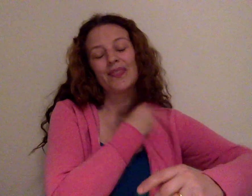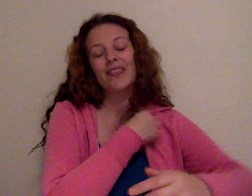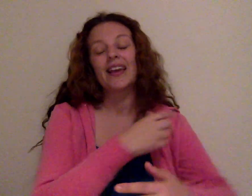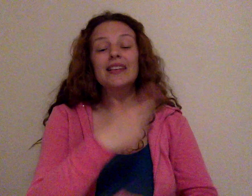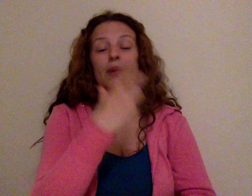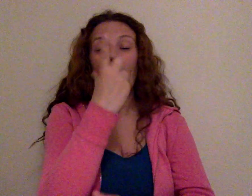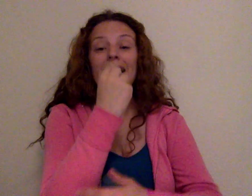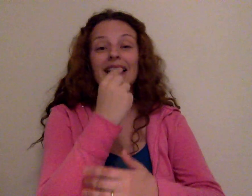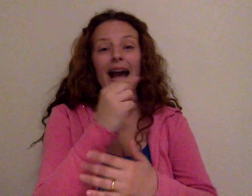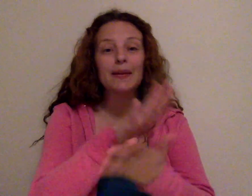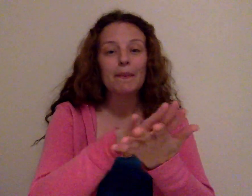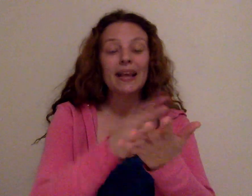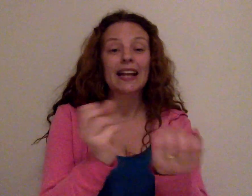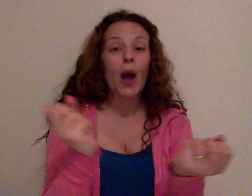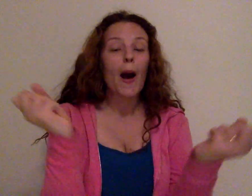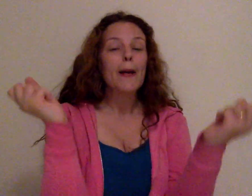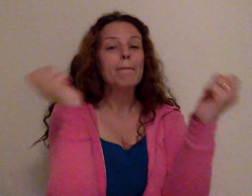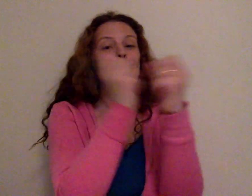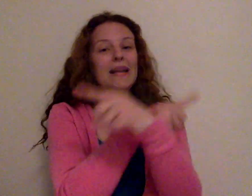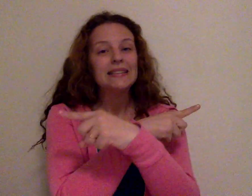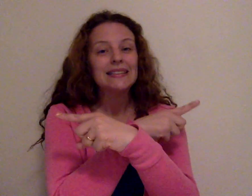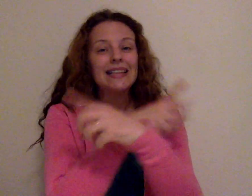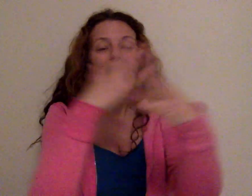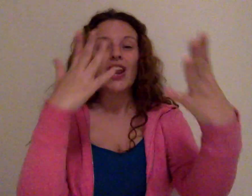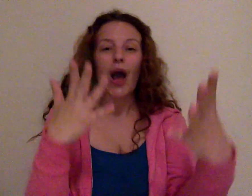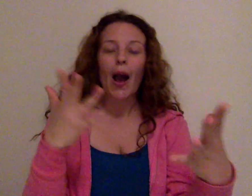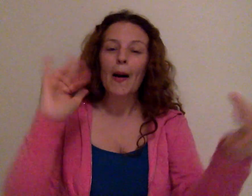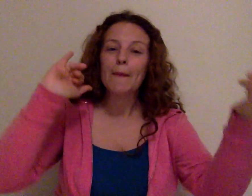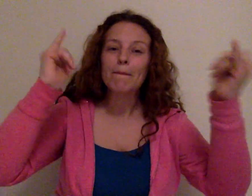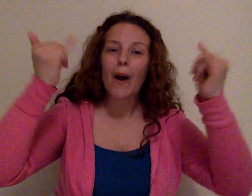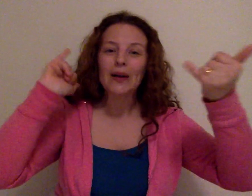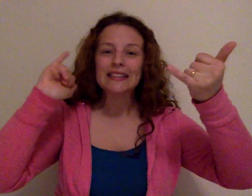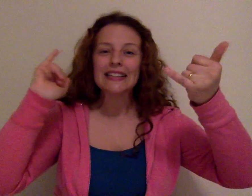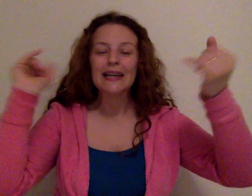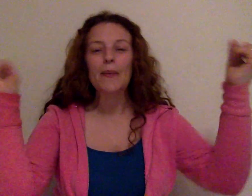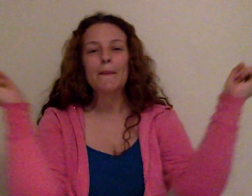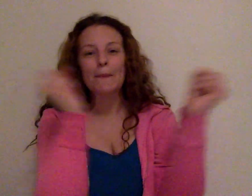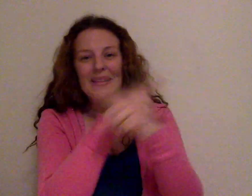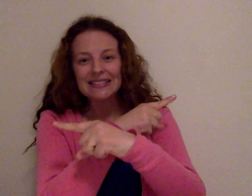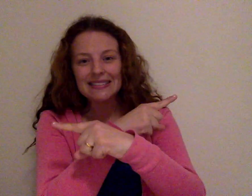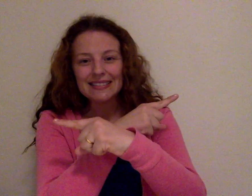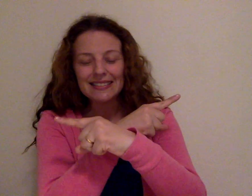So it can mean miss, like party missed.